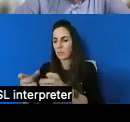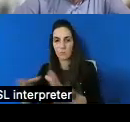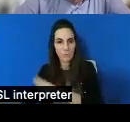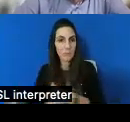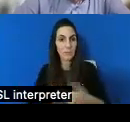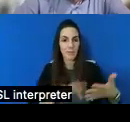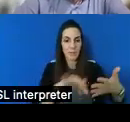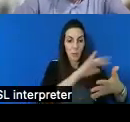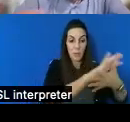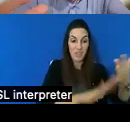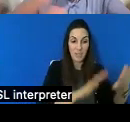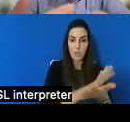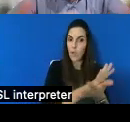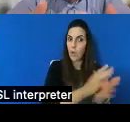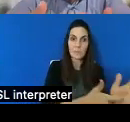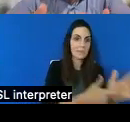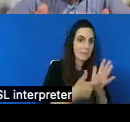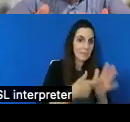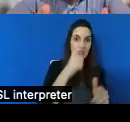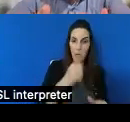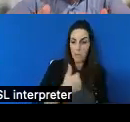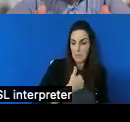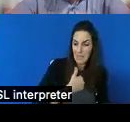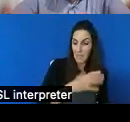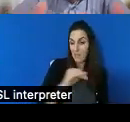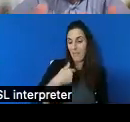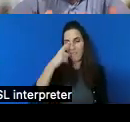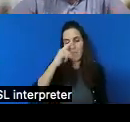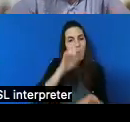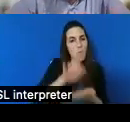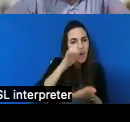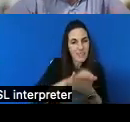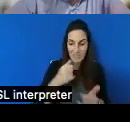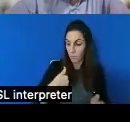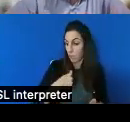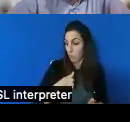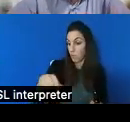needed for ourselves and our spouses right if we're married they still don't have authority